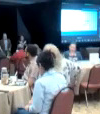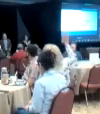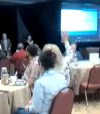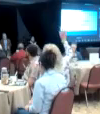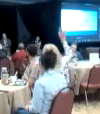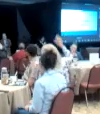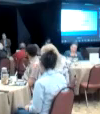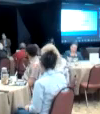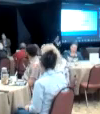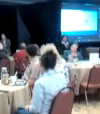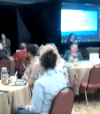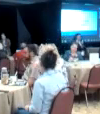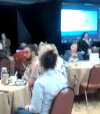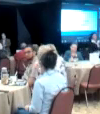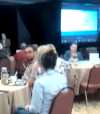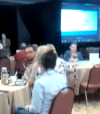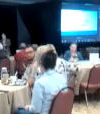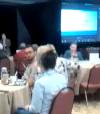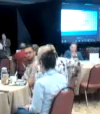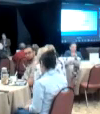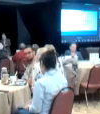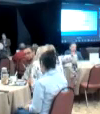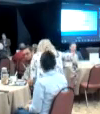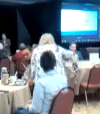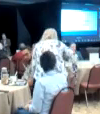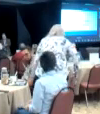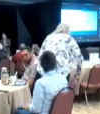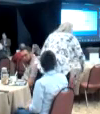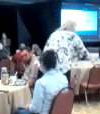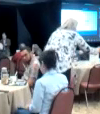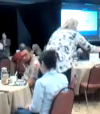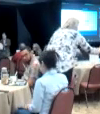2018, it's gotten worse. Next, please. Any questions? Any